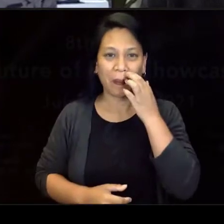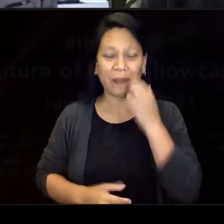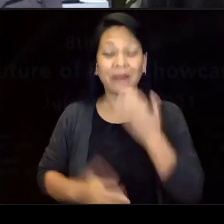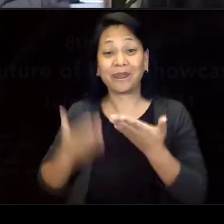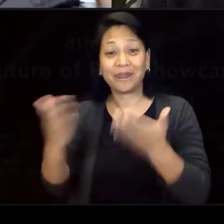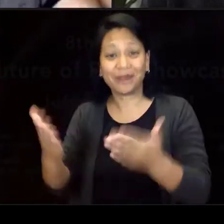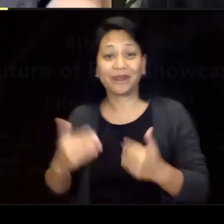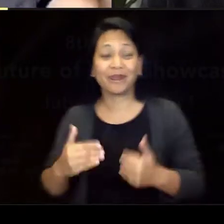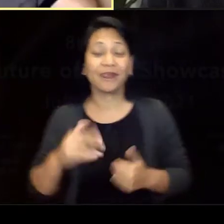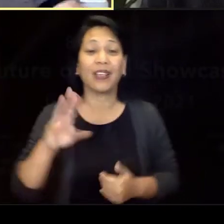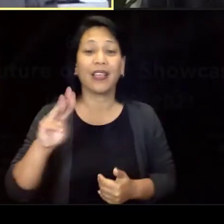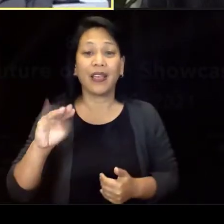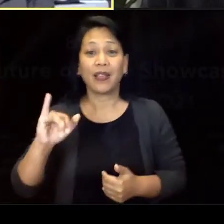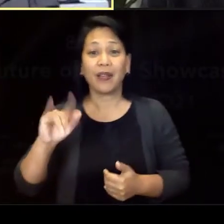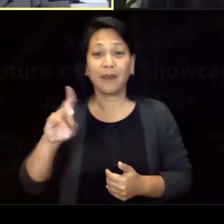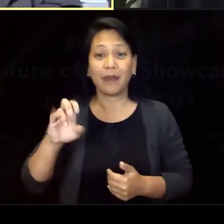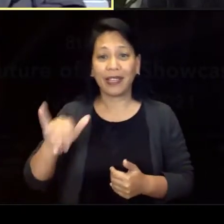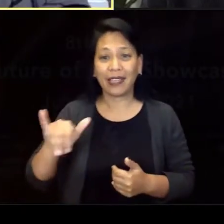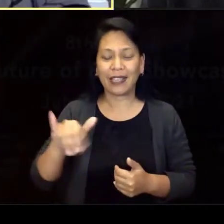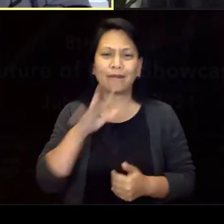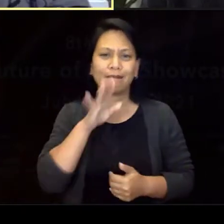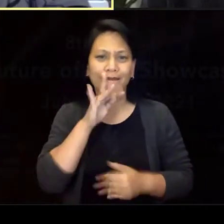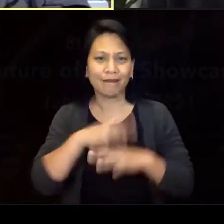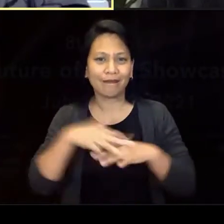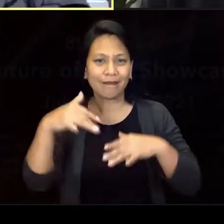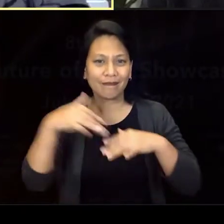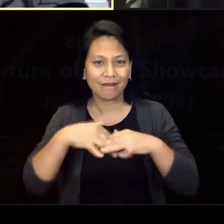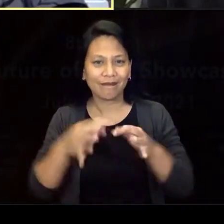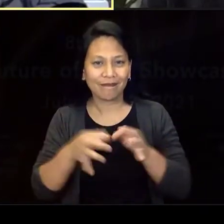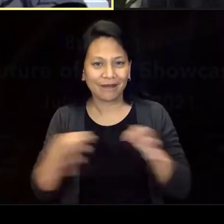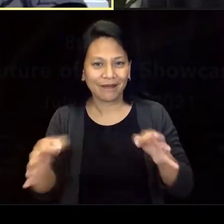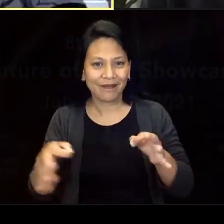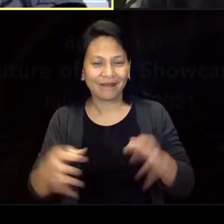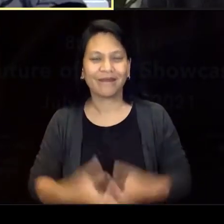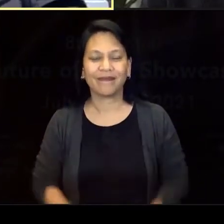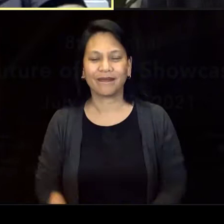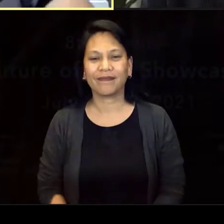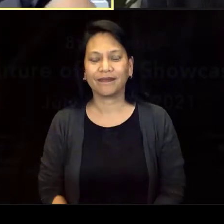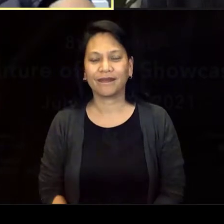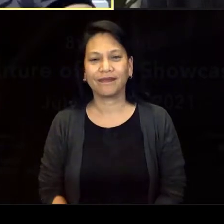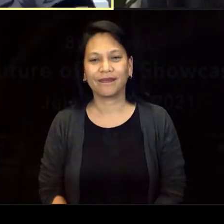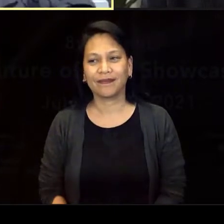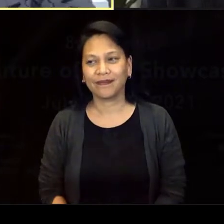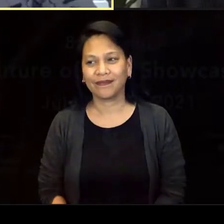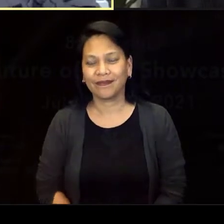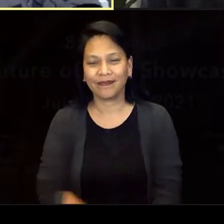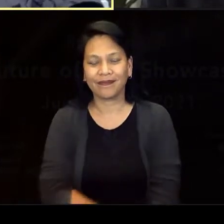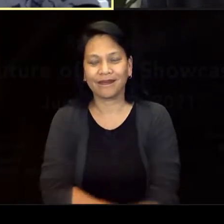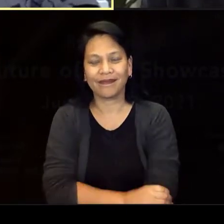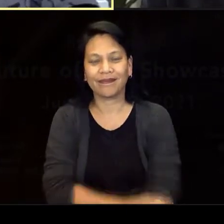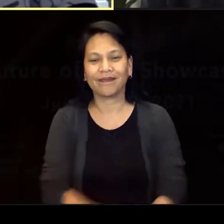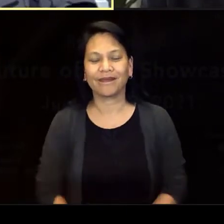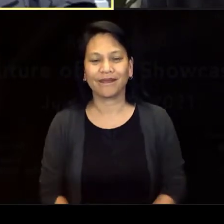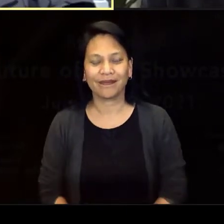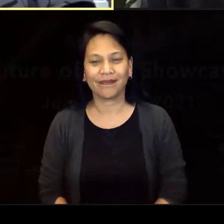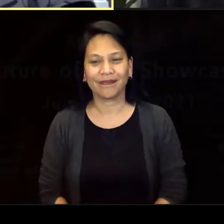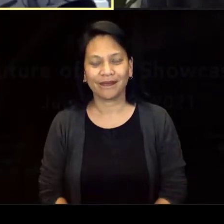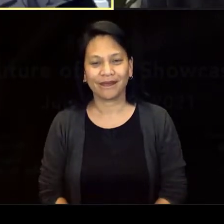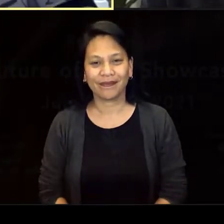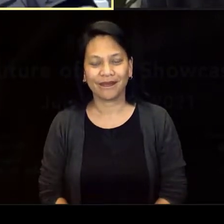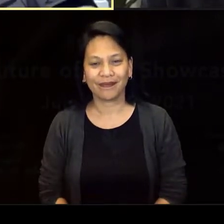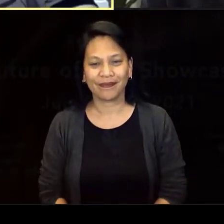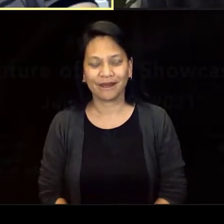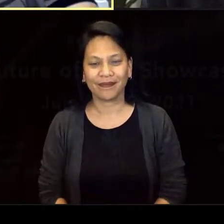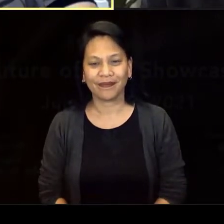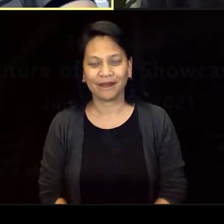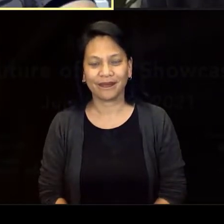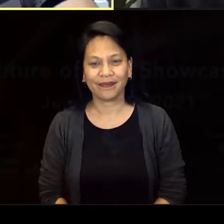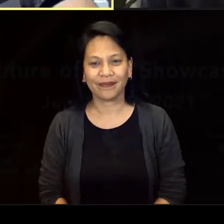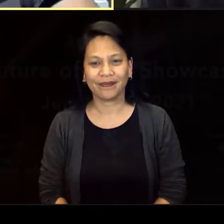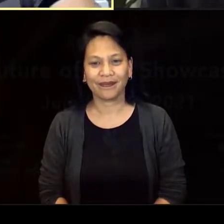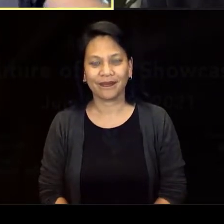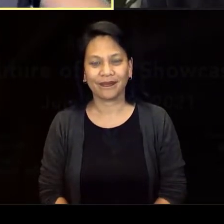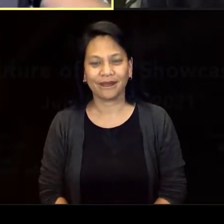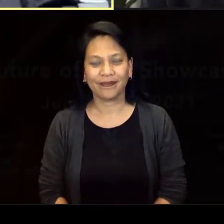[speaking Mohawk]